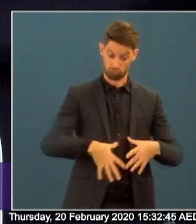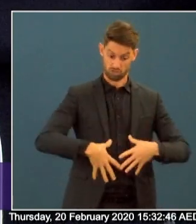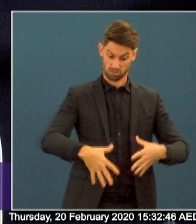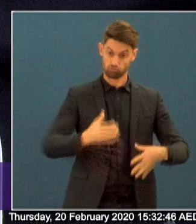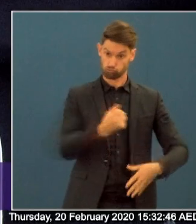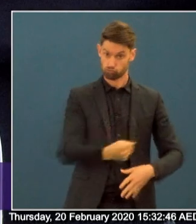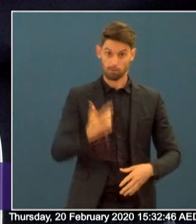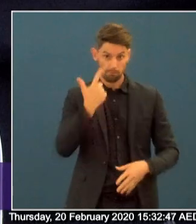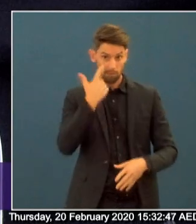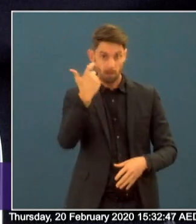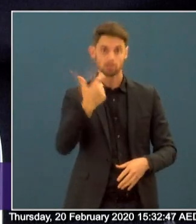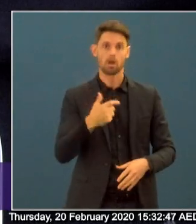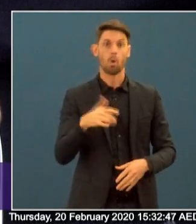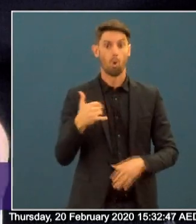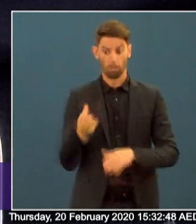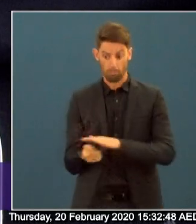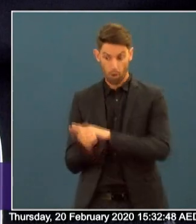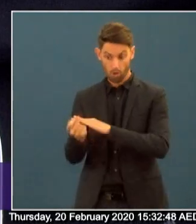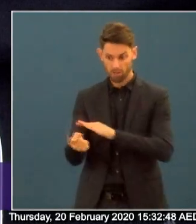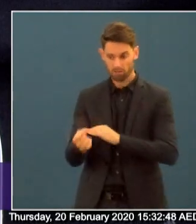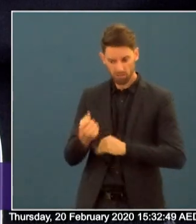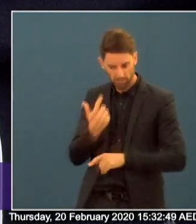And so they might be supported — they and their families might be supported